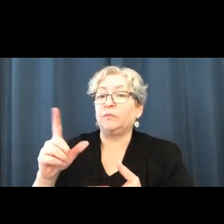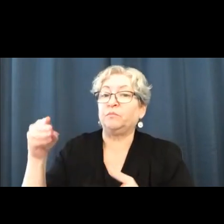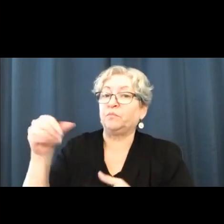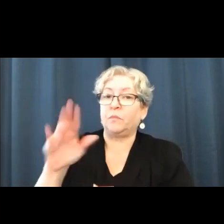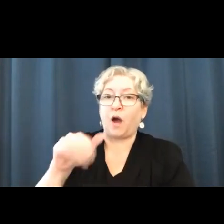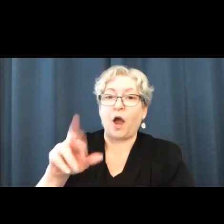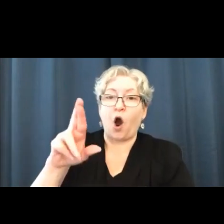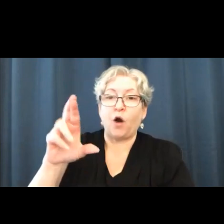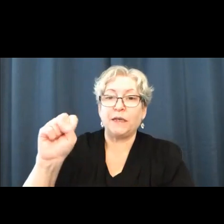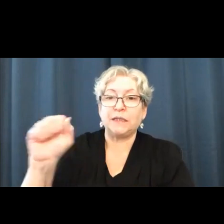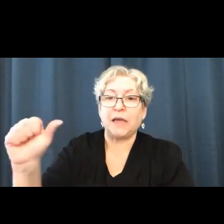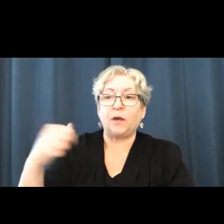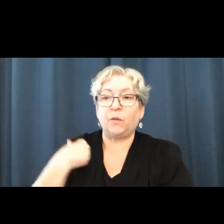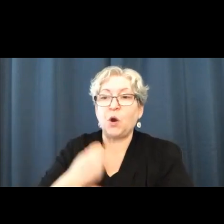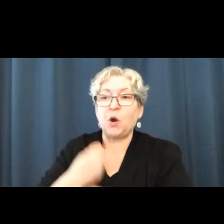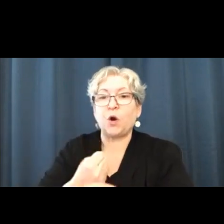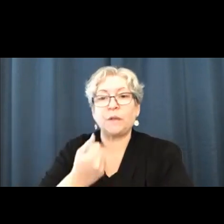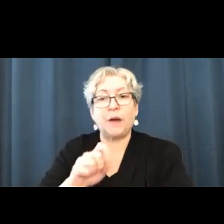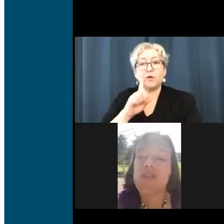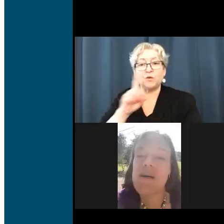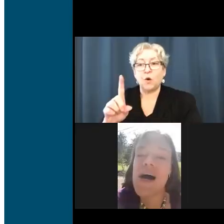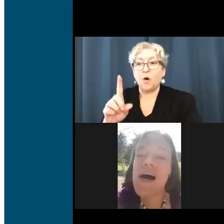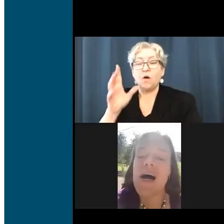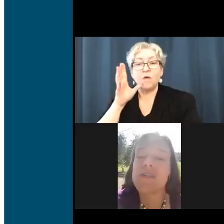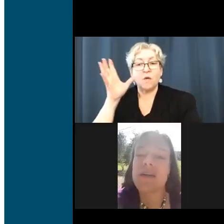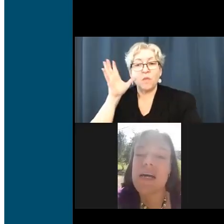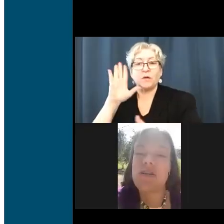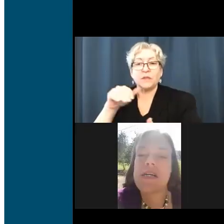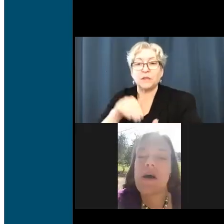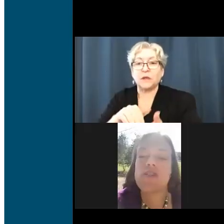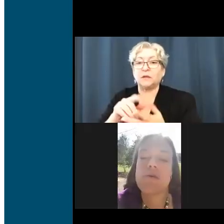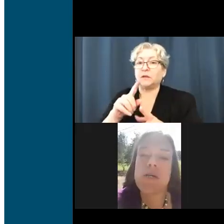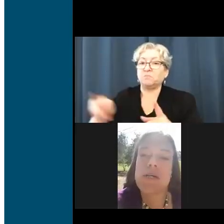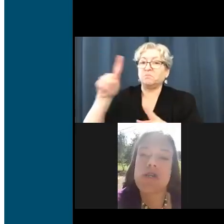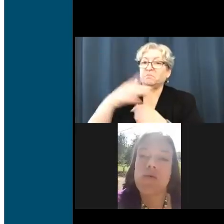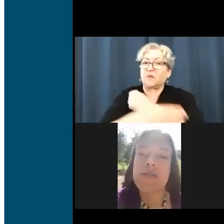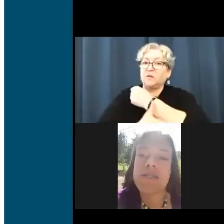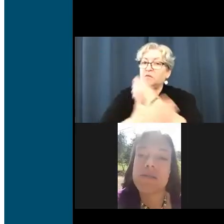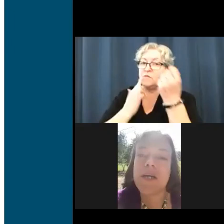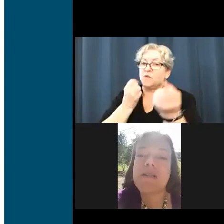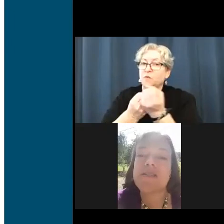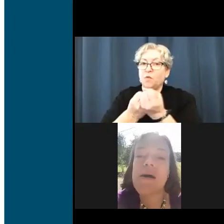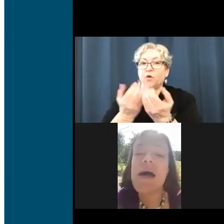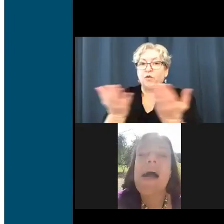We work to make sure that parents centers across the country are supporting youth with disabilities